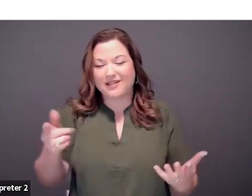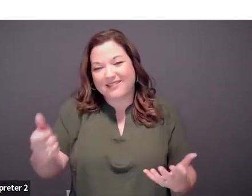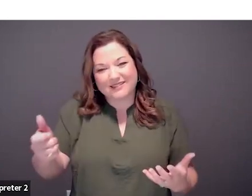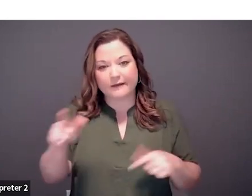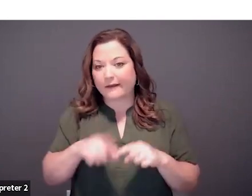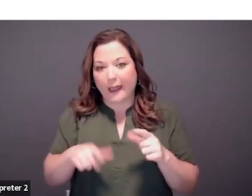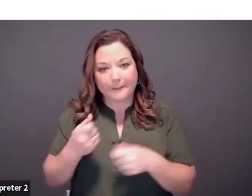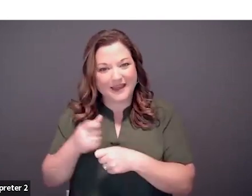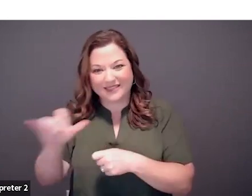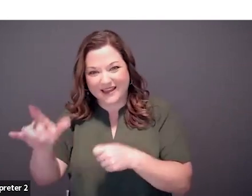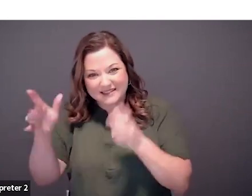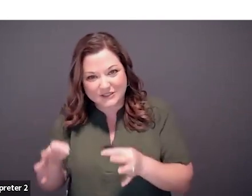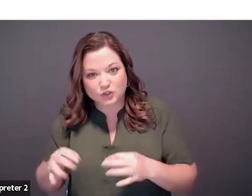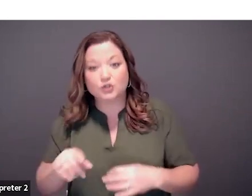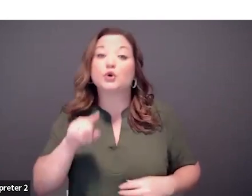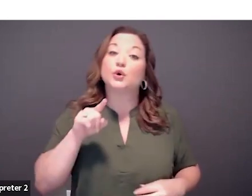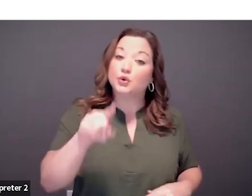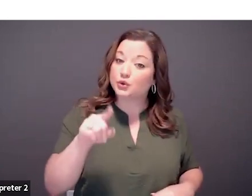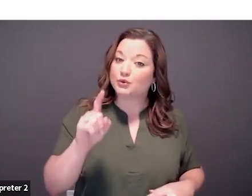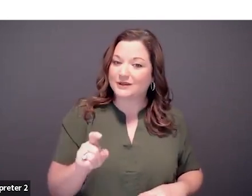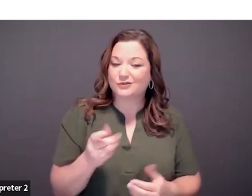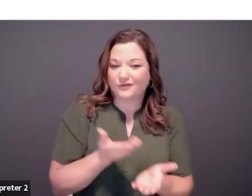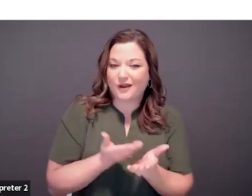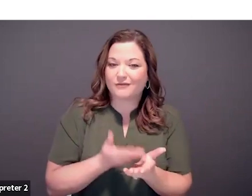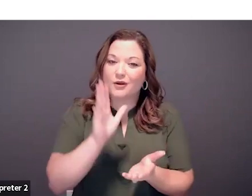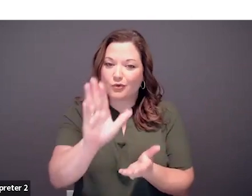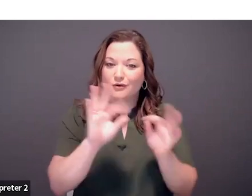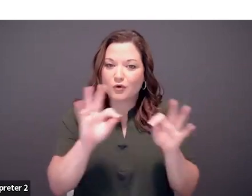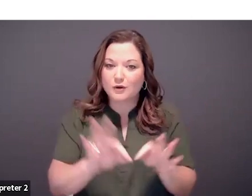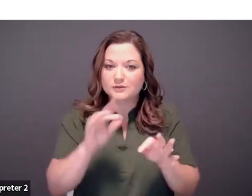You need to verify that your forms are actually working as you expect.